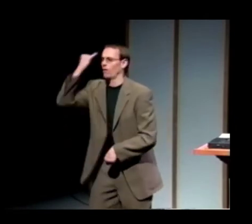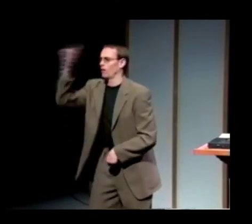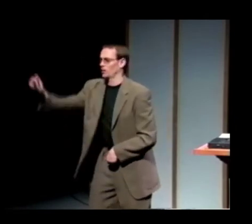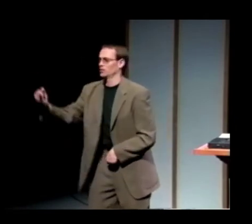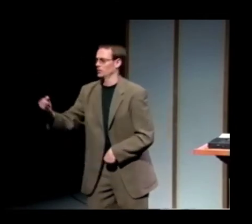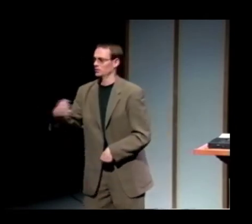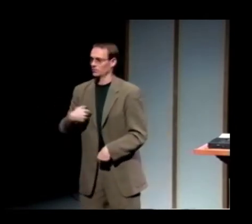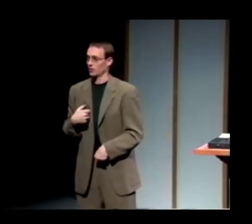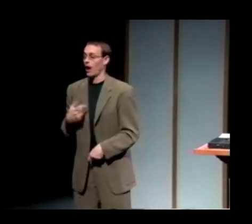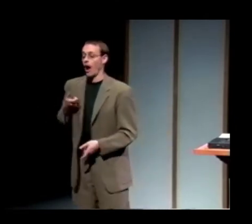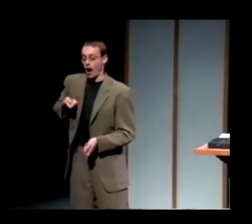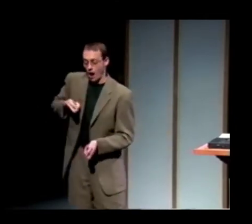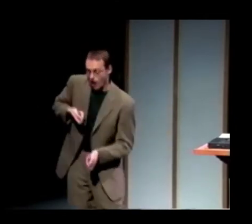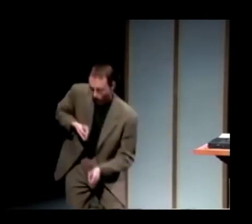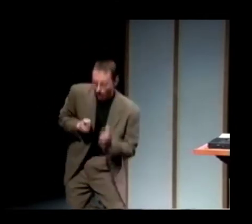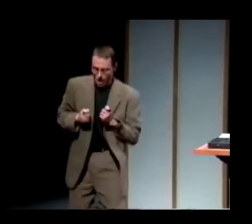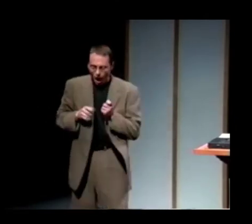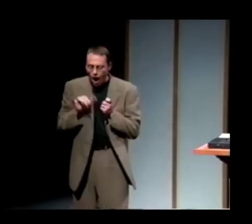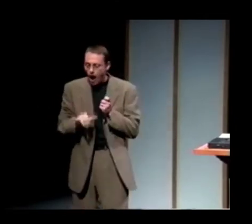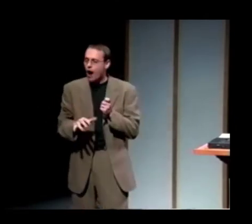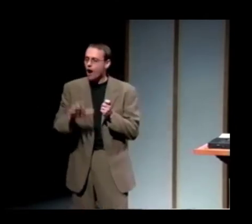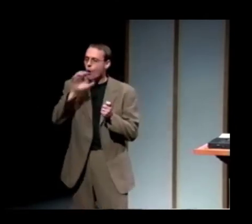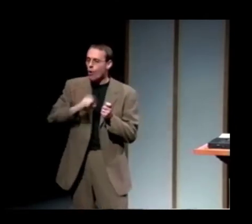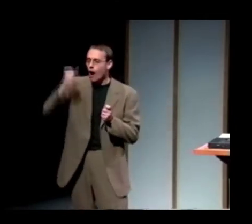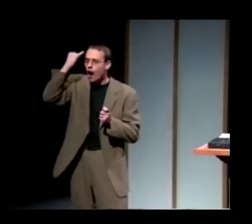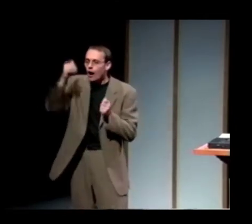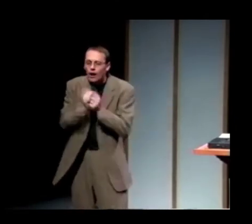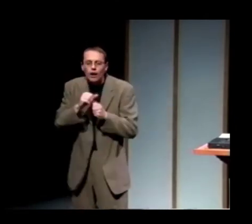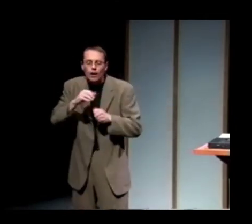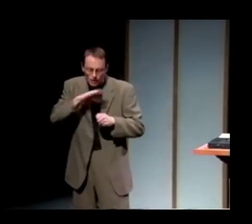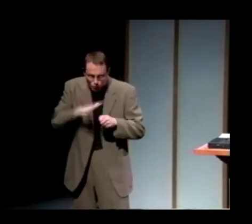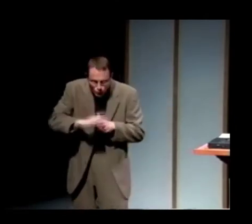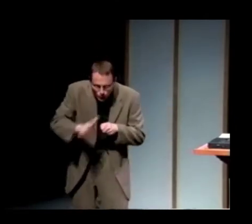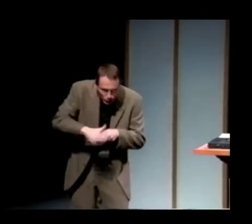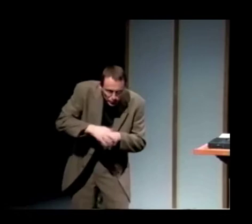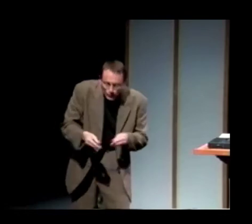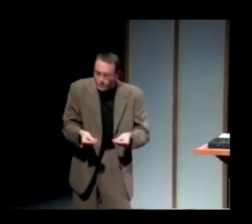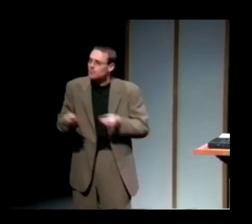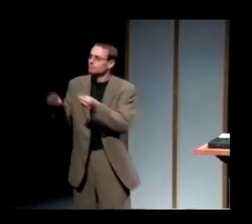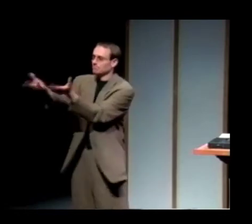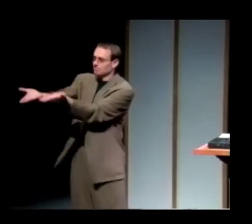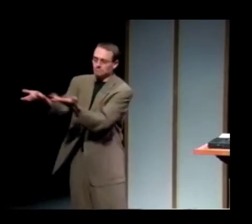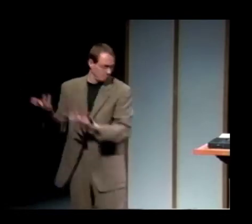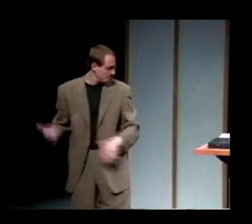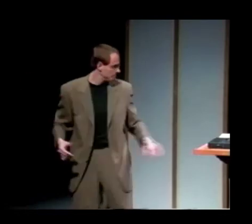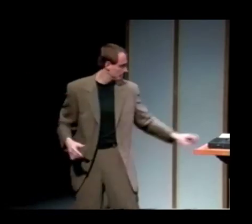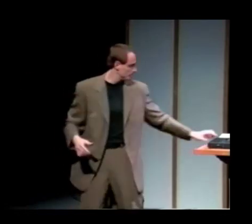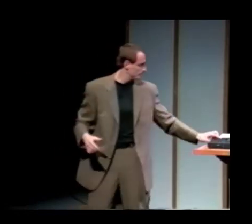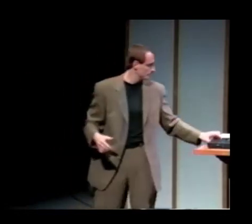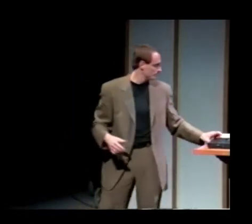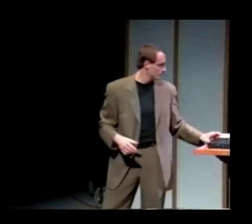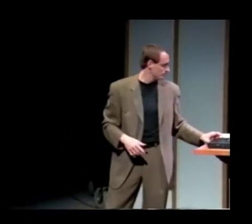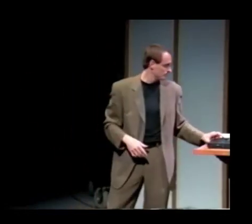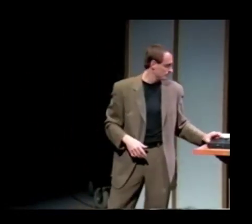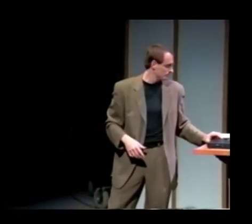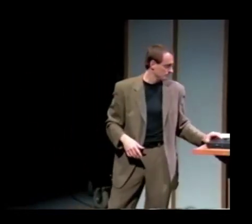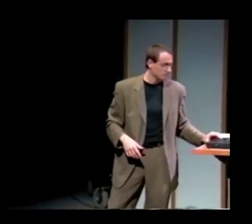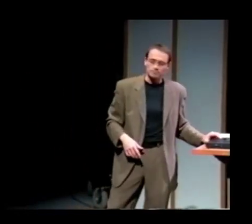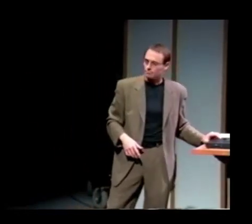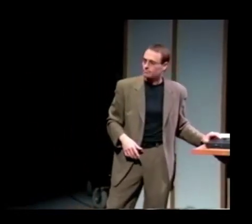THIS IS NOT A NEW IDEA THAT PARALLELS FILM LANGUAGE AND ASL POETRY LANGUAGE. THIS IS NOT A NEW IDEA. I JUST KIND OF PICKED THIS UP OUT OF THE DIRT